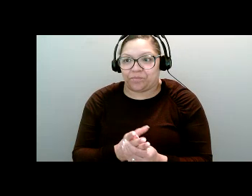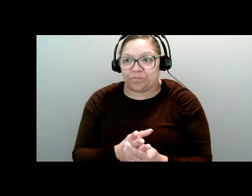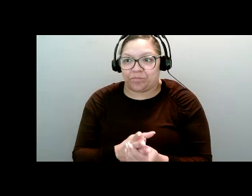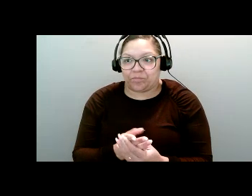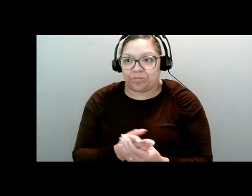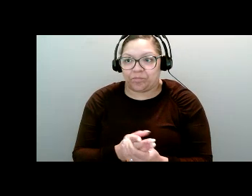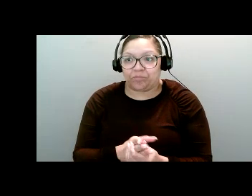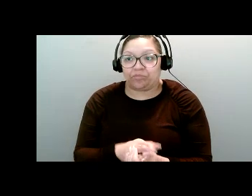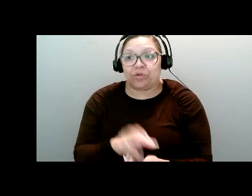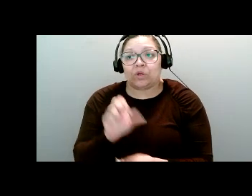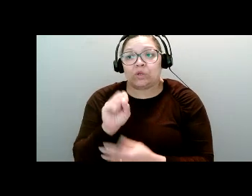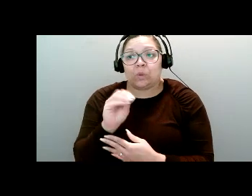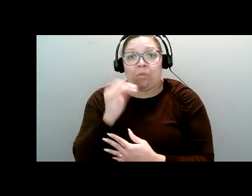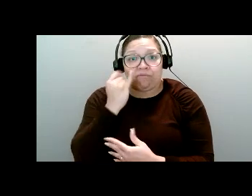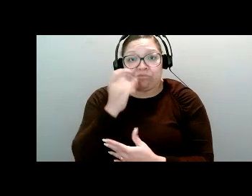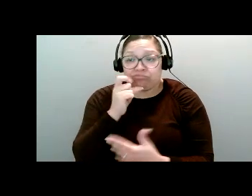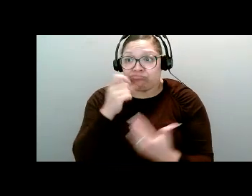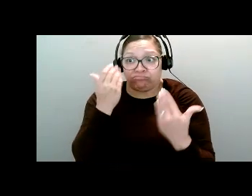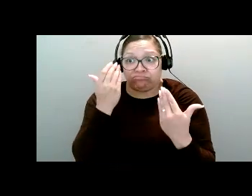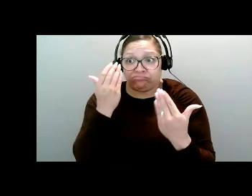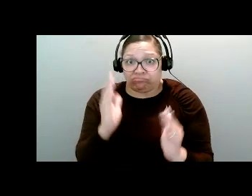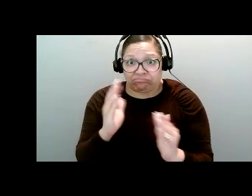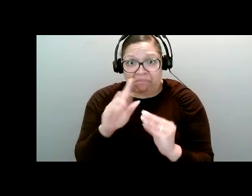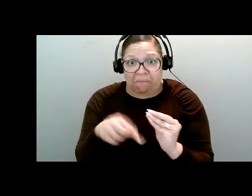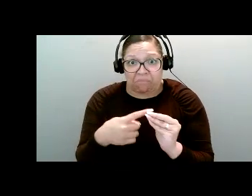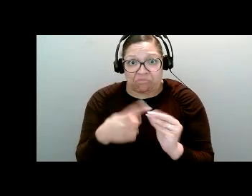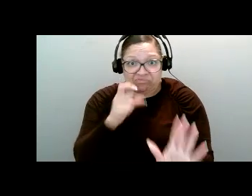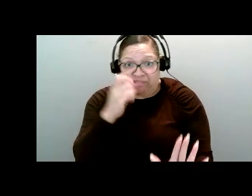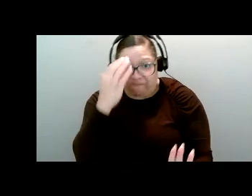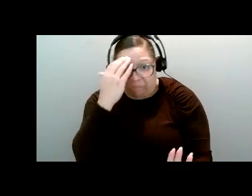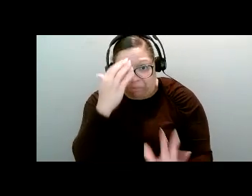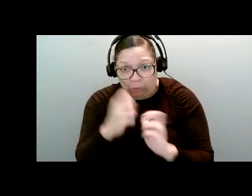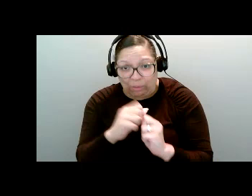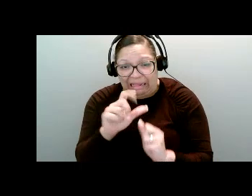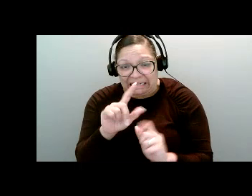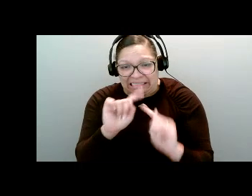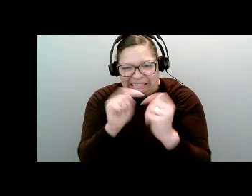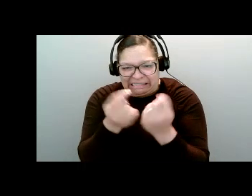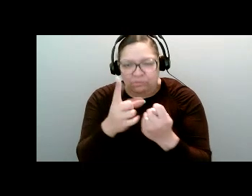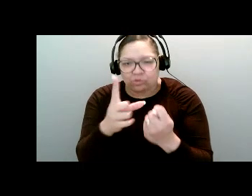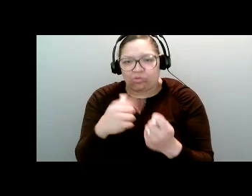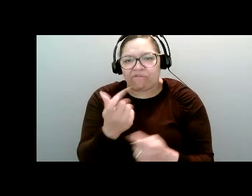So if you're not familiar with Teams, there are a couple things that will help